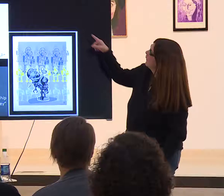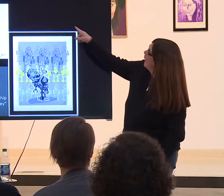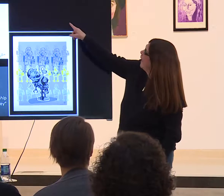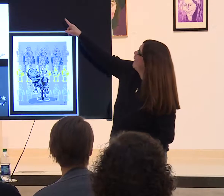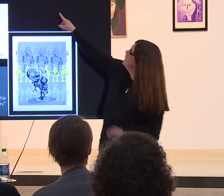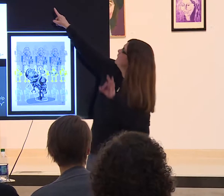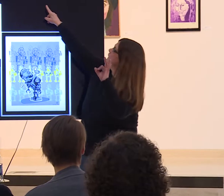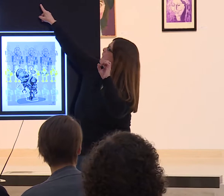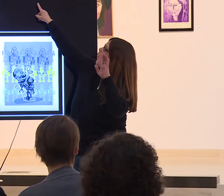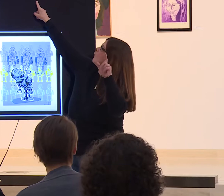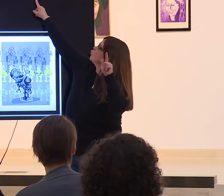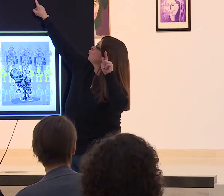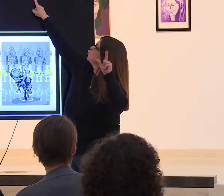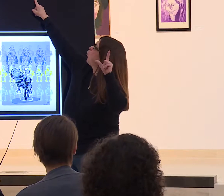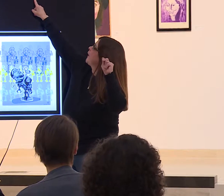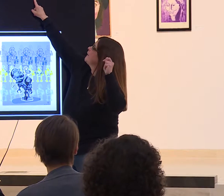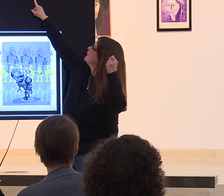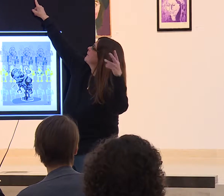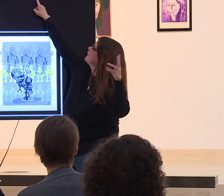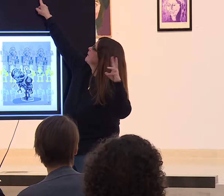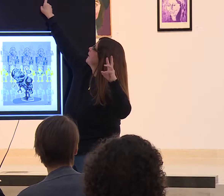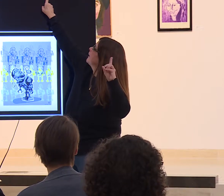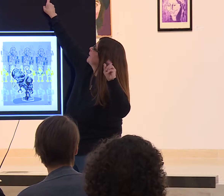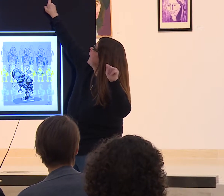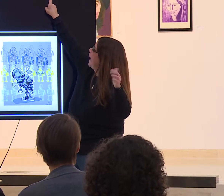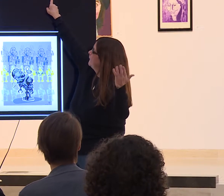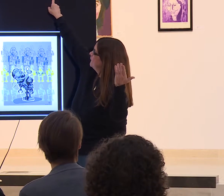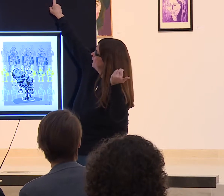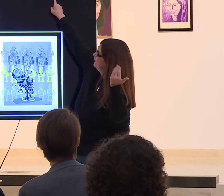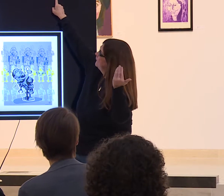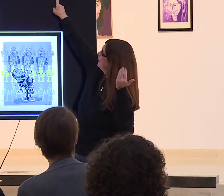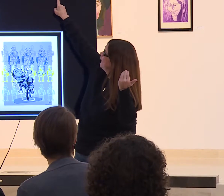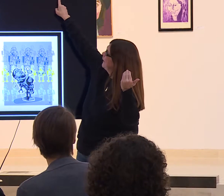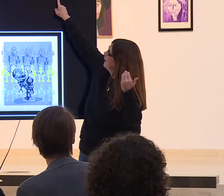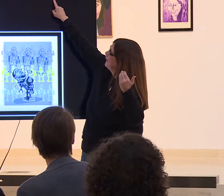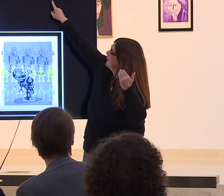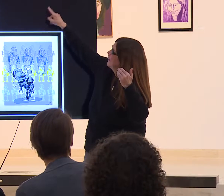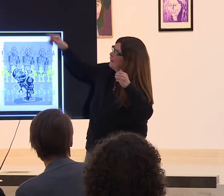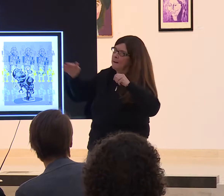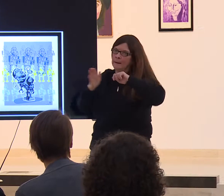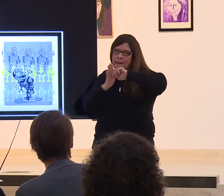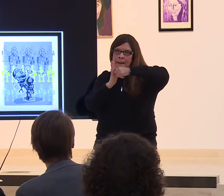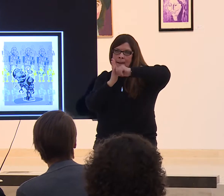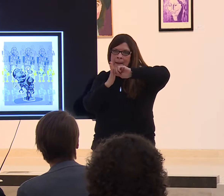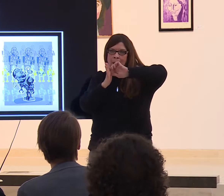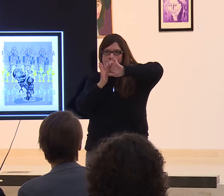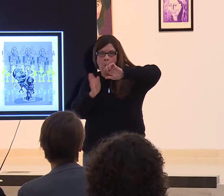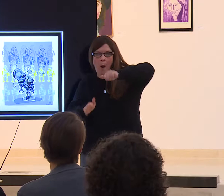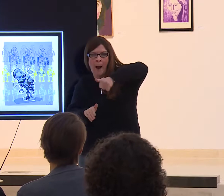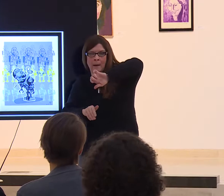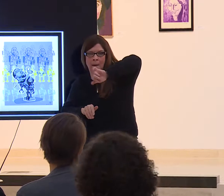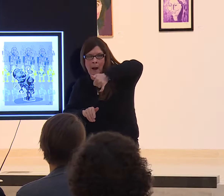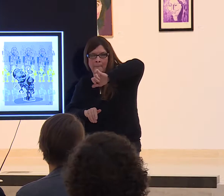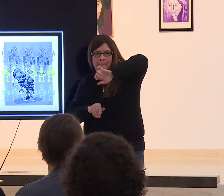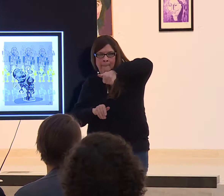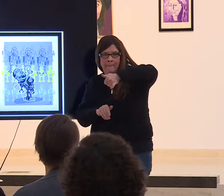Nancy: Thank you. All right, this example is from February 2016, Day 15,